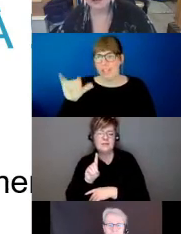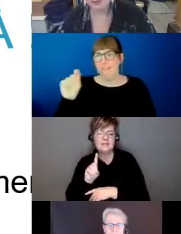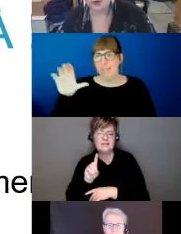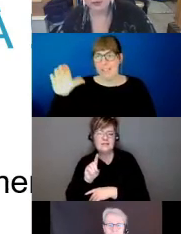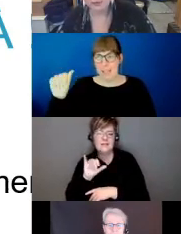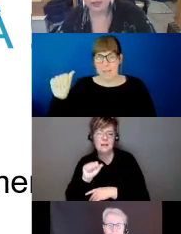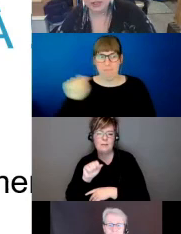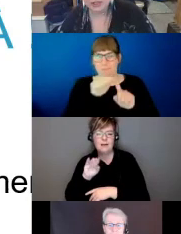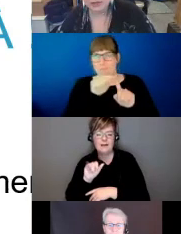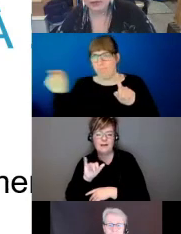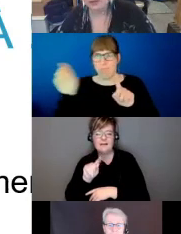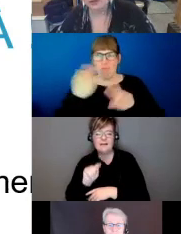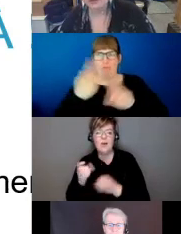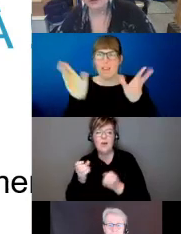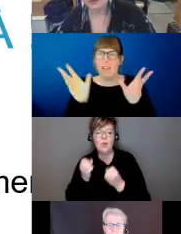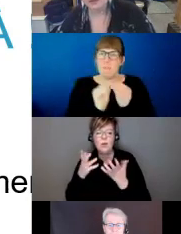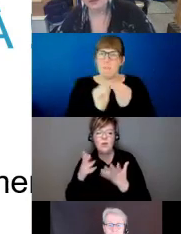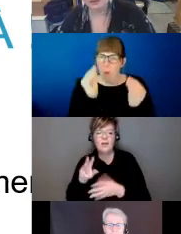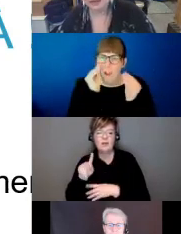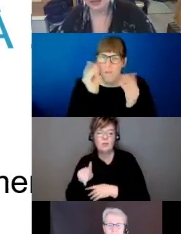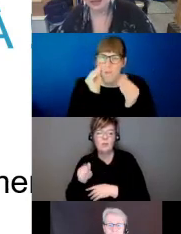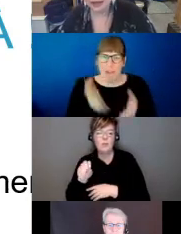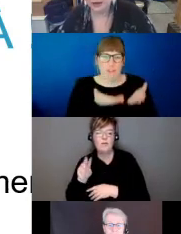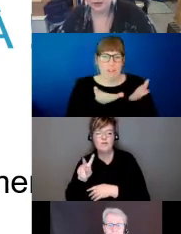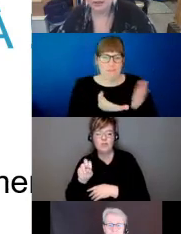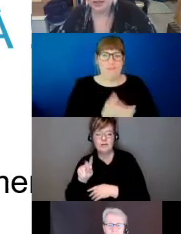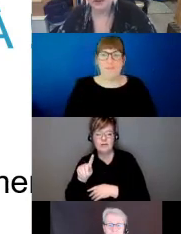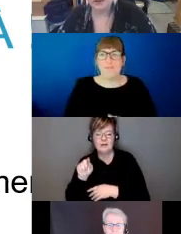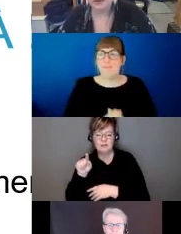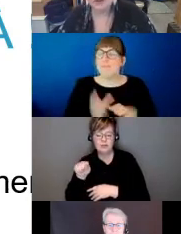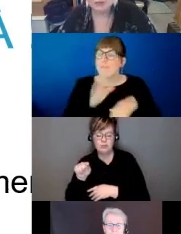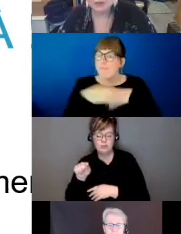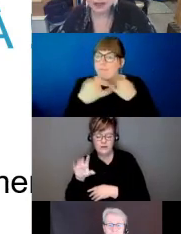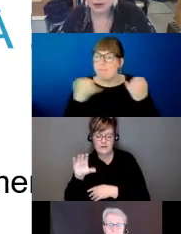HAVE MORE INFORMATION, AND YOU CAN FOLLOW OUR SOCIAL MEDIA ACCOUNTS AND YOUTUBE ACCOUNT